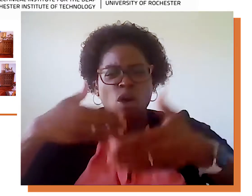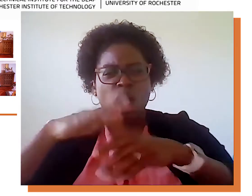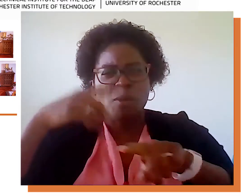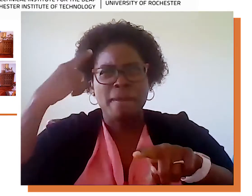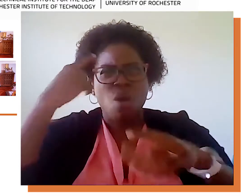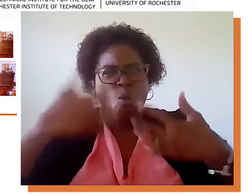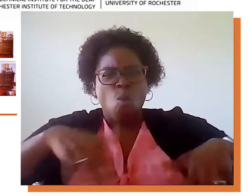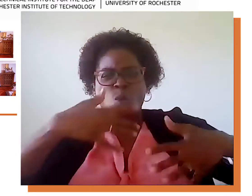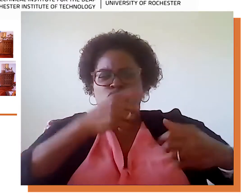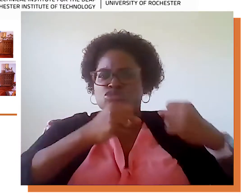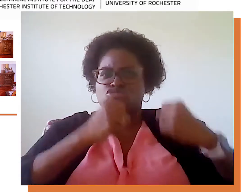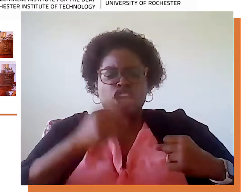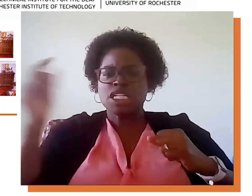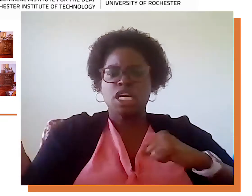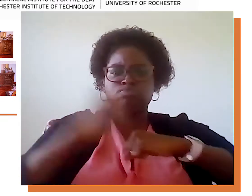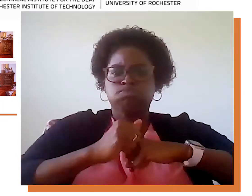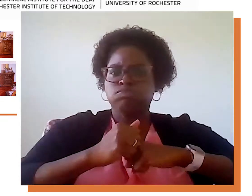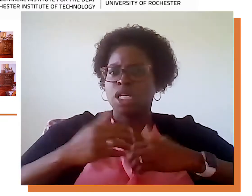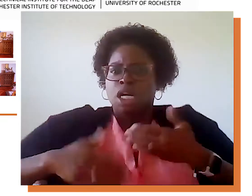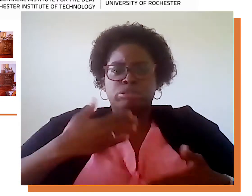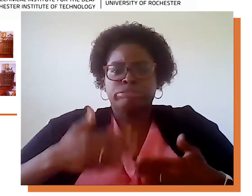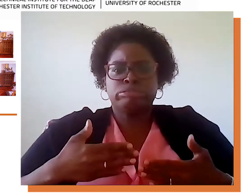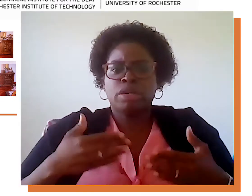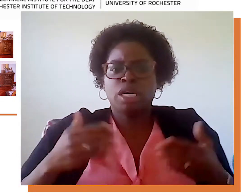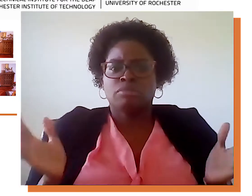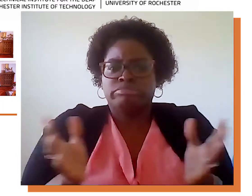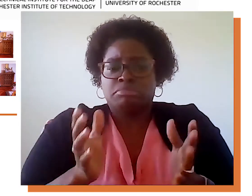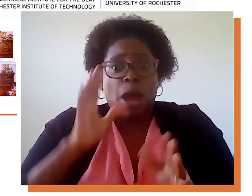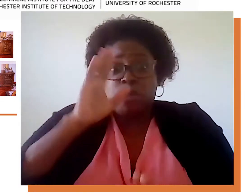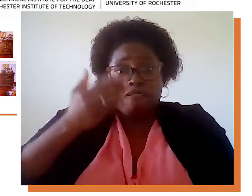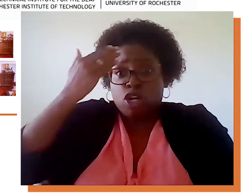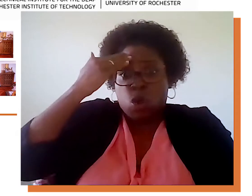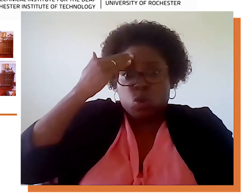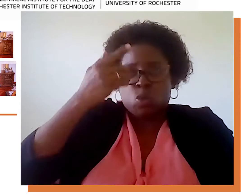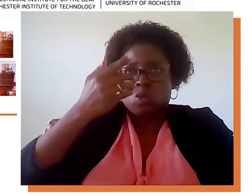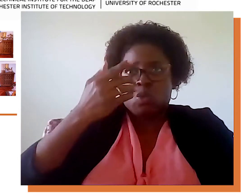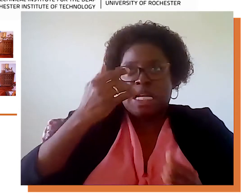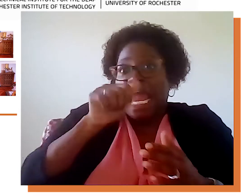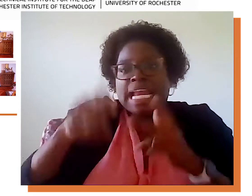in educational situations outside of the home, and my mother was fearless.